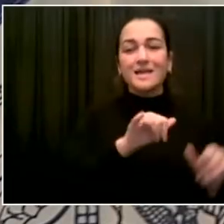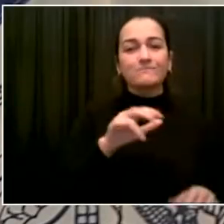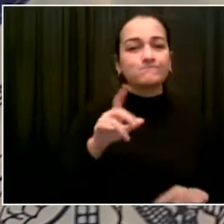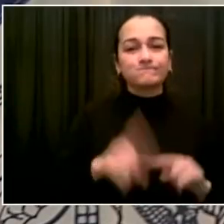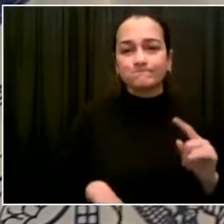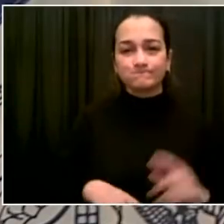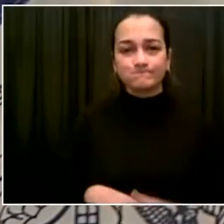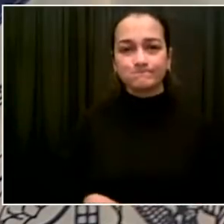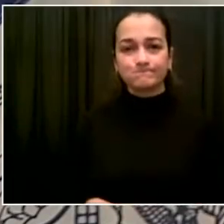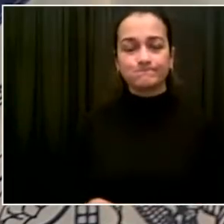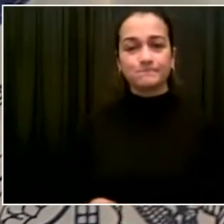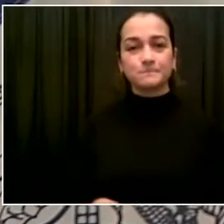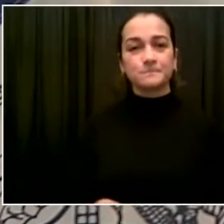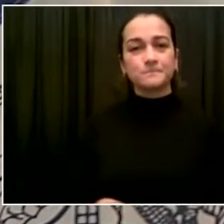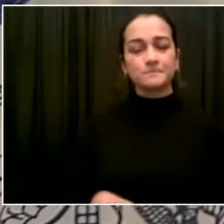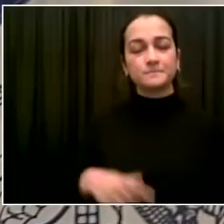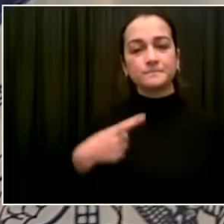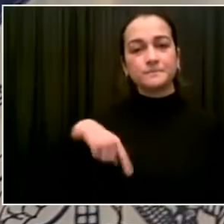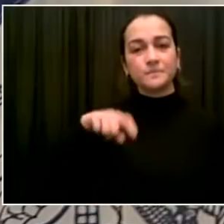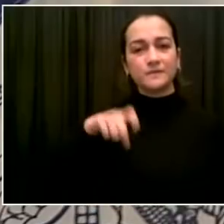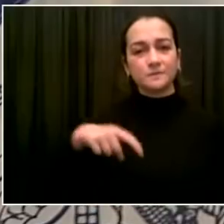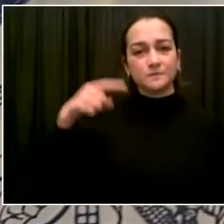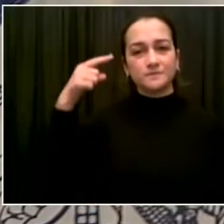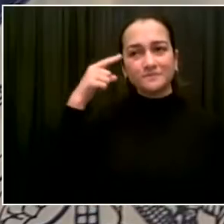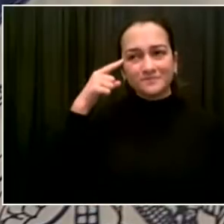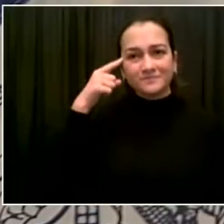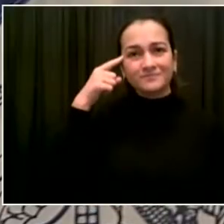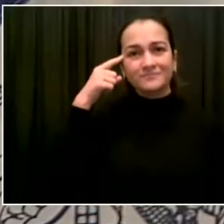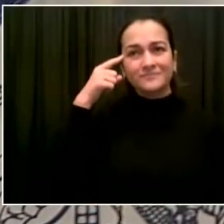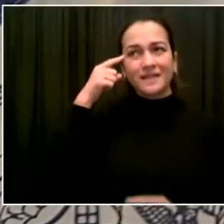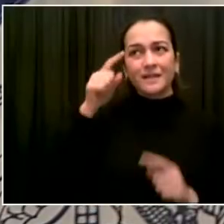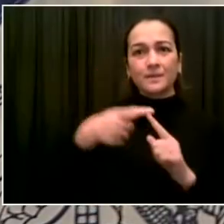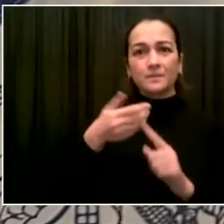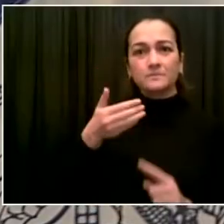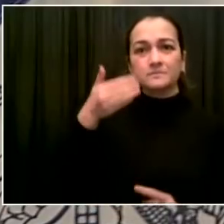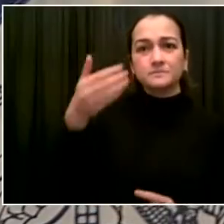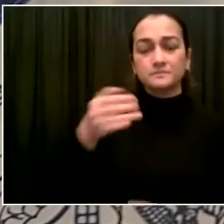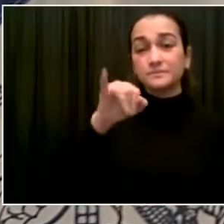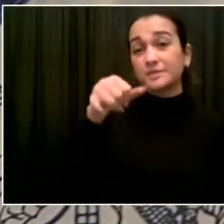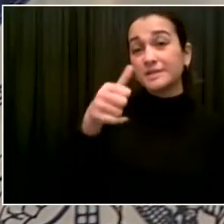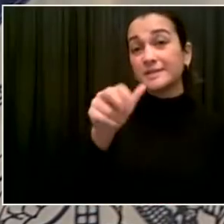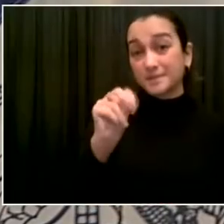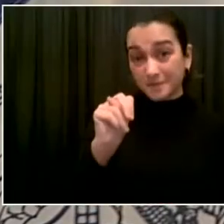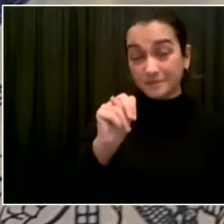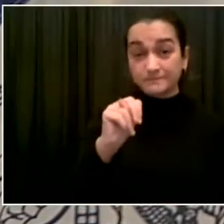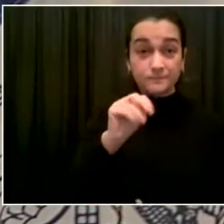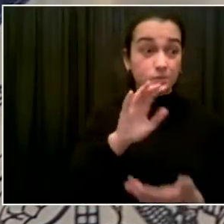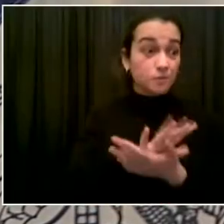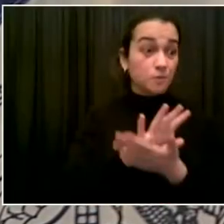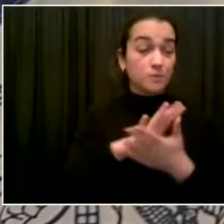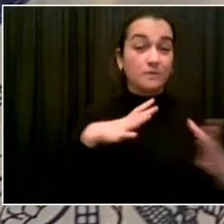SHOULD SEE THIS WEEK WITH TE H TIME WERE ALL THE TOOLS WE HAVE IN PLACE CAN SERVE US WELL. WE CAN PREPARE FOR WHEN KIDS